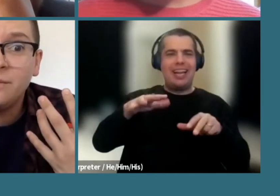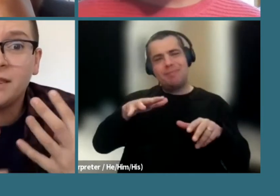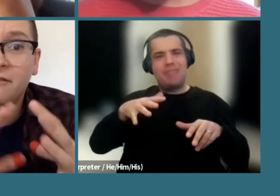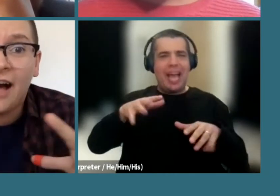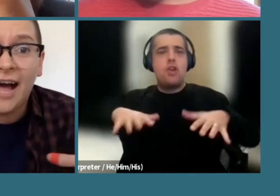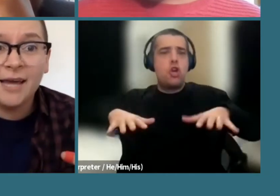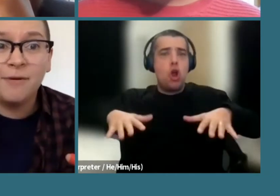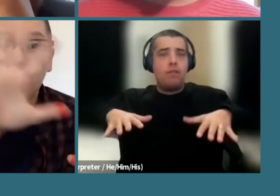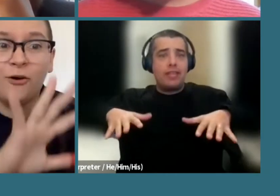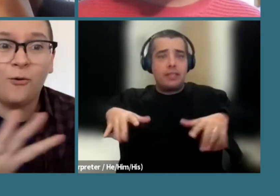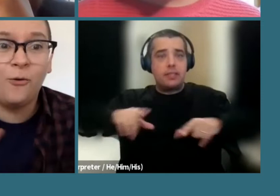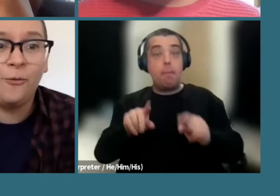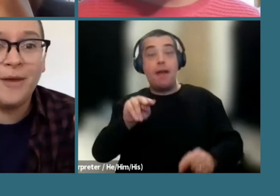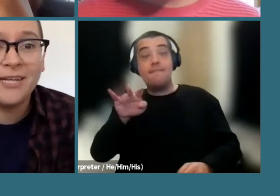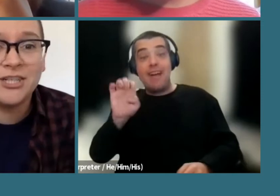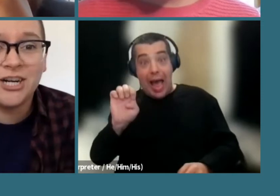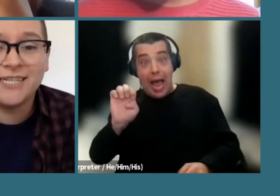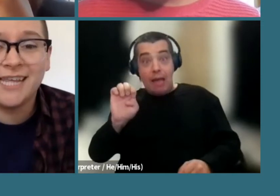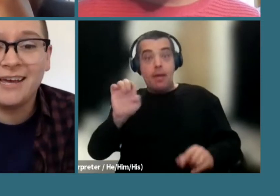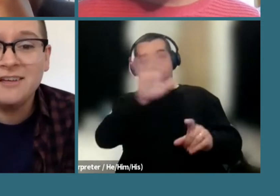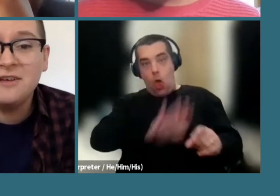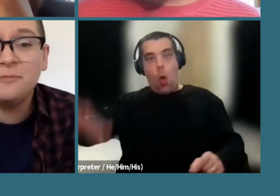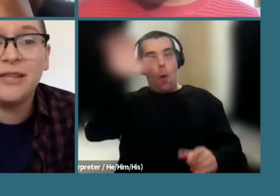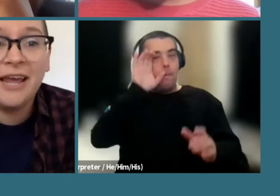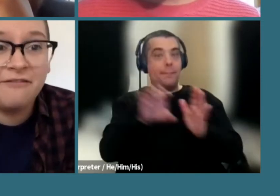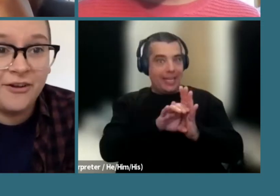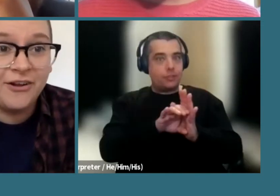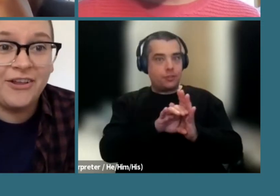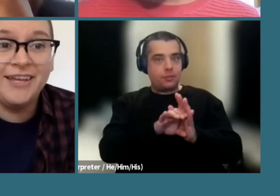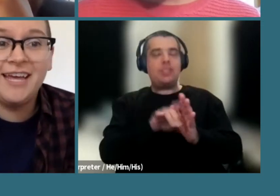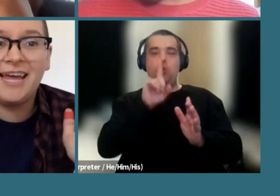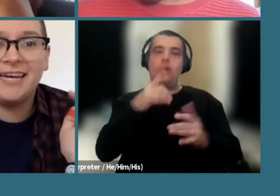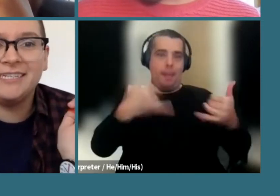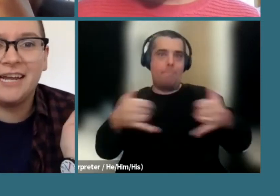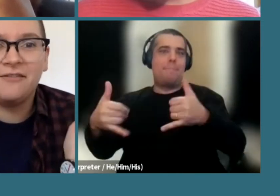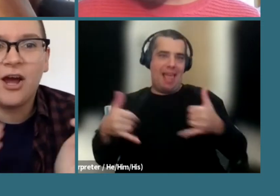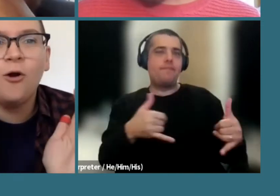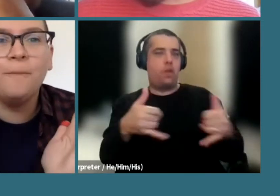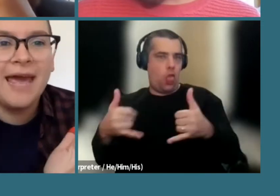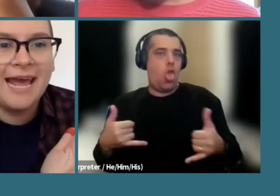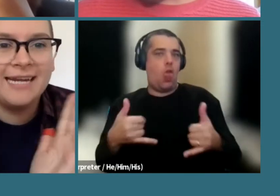but the vibe of the whole picture is, like, playful and kind of like homemade.